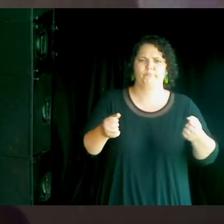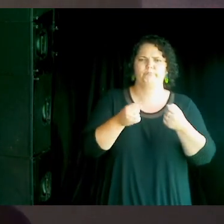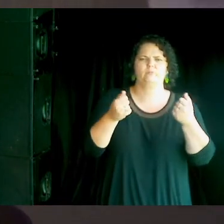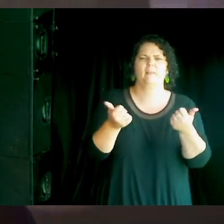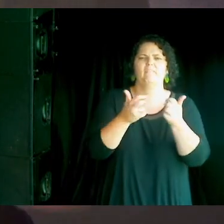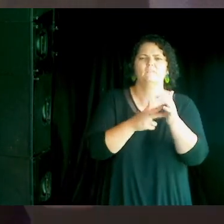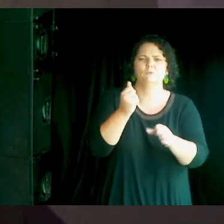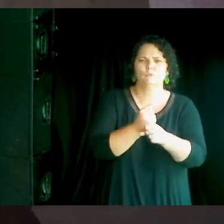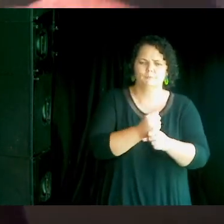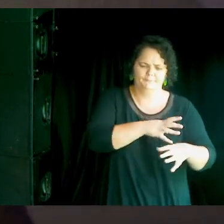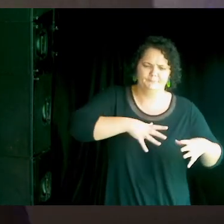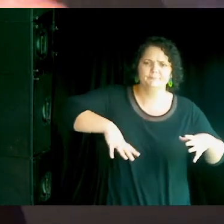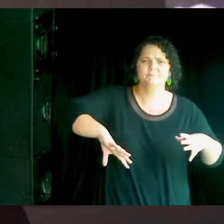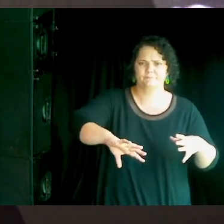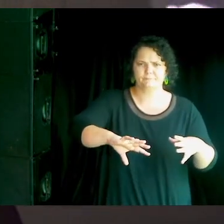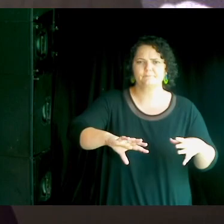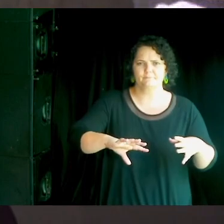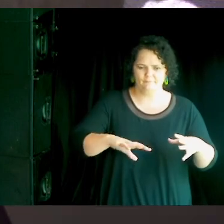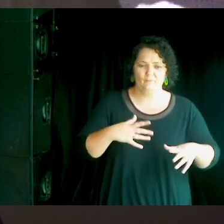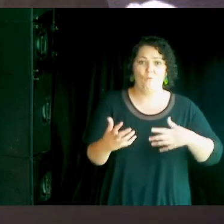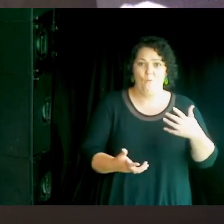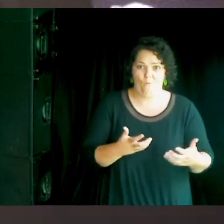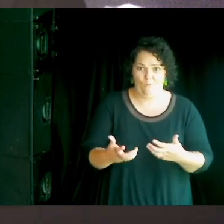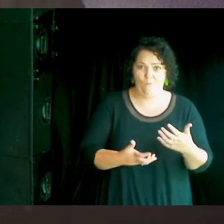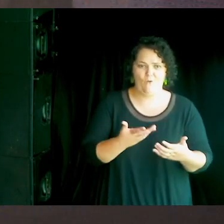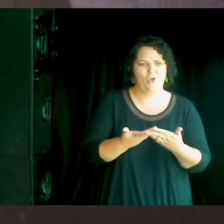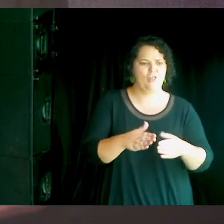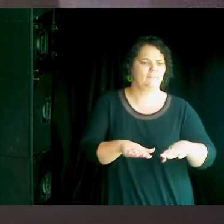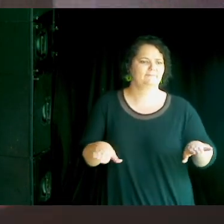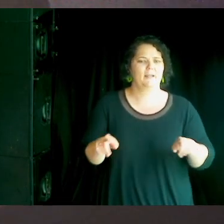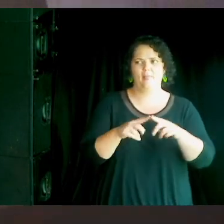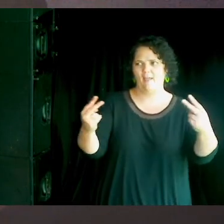put the sauce and like cook on the table like mix on the tables like a kind of performance and then